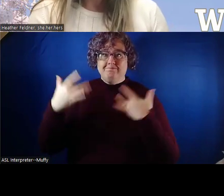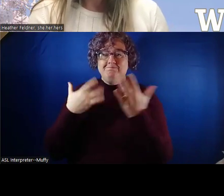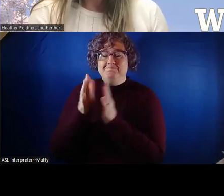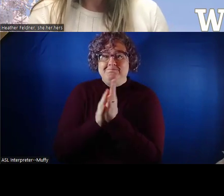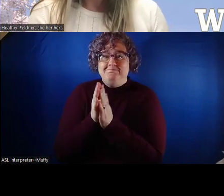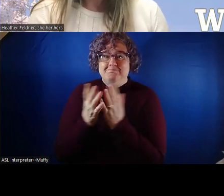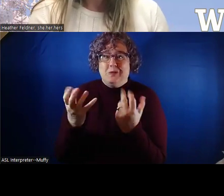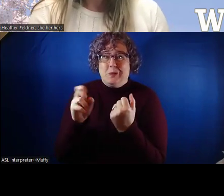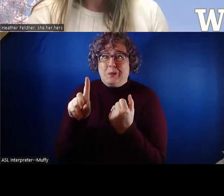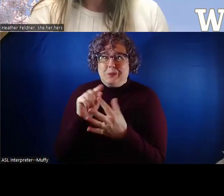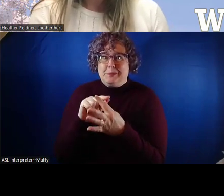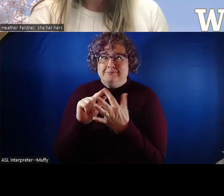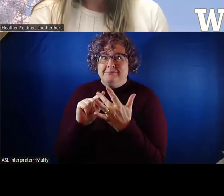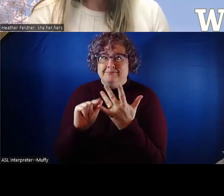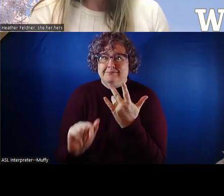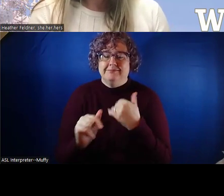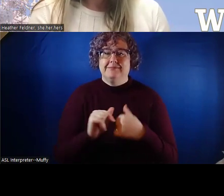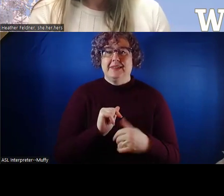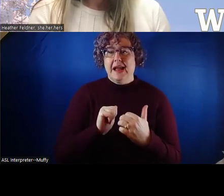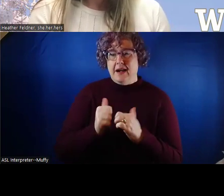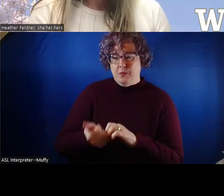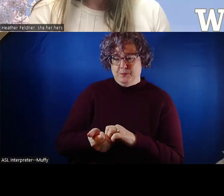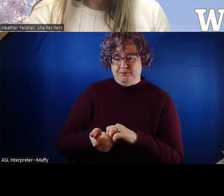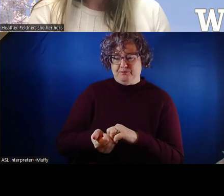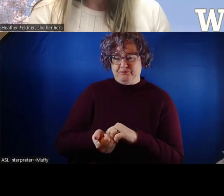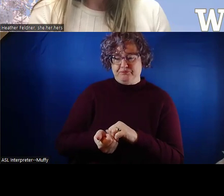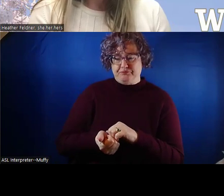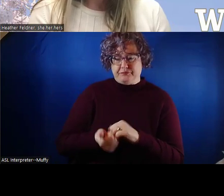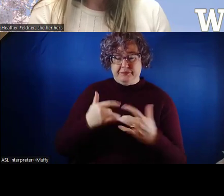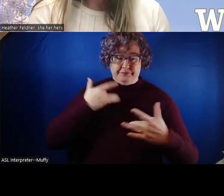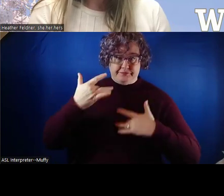and how they were excited to use the capabilities